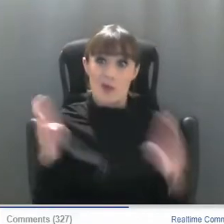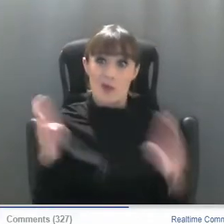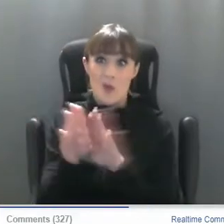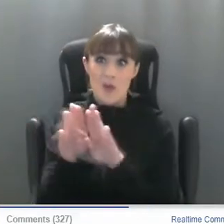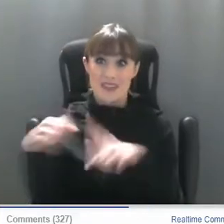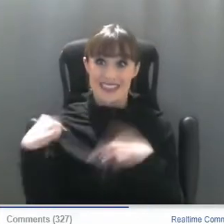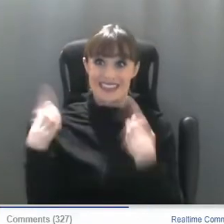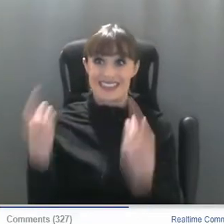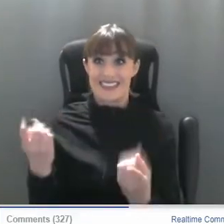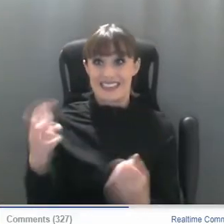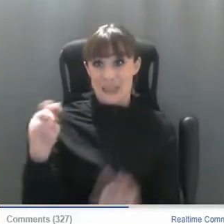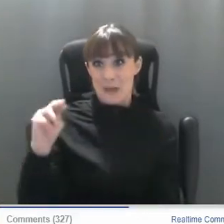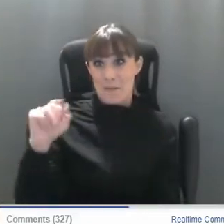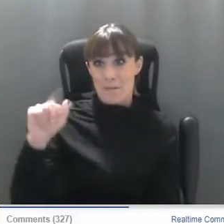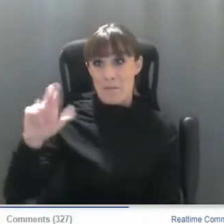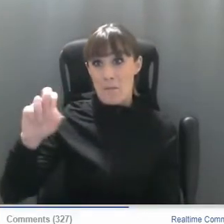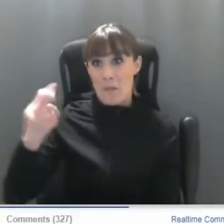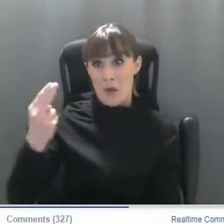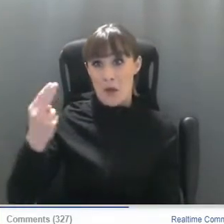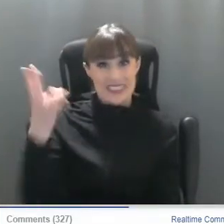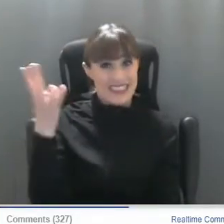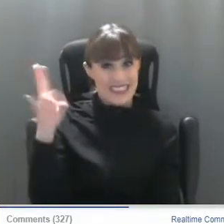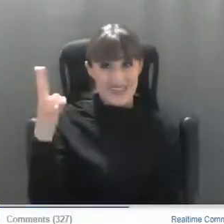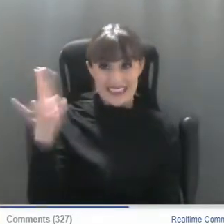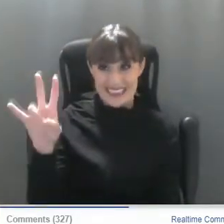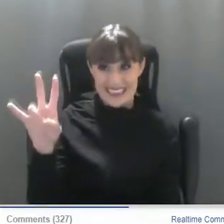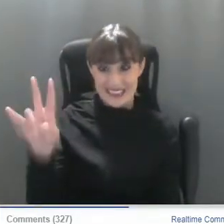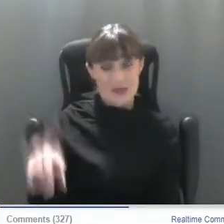revenue we can get at this point. It costs $40,000-$45,000